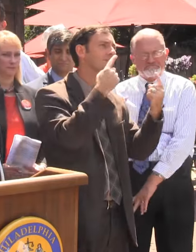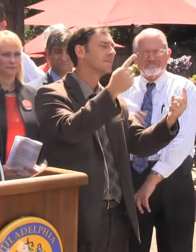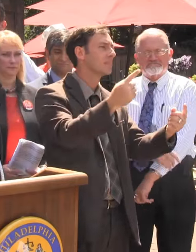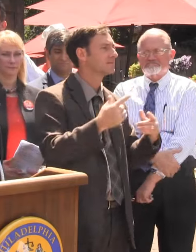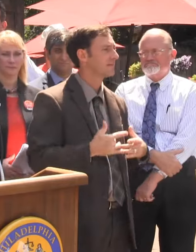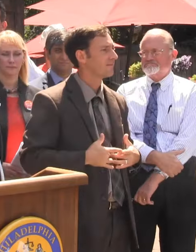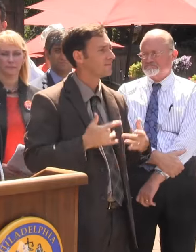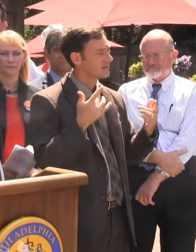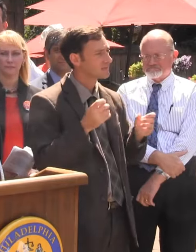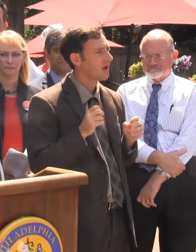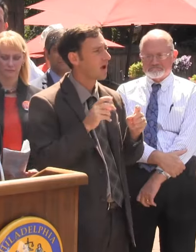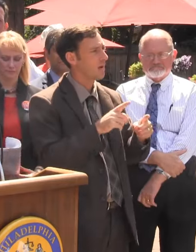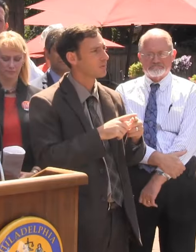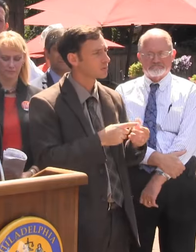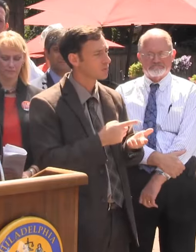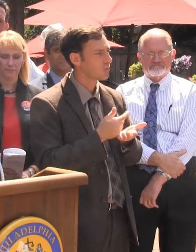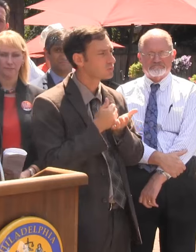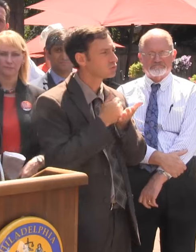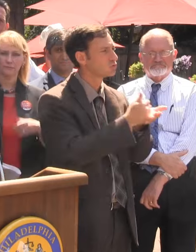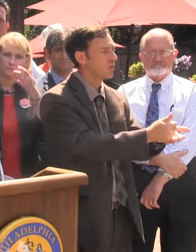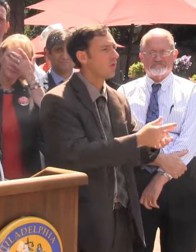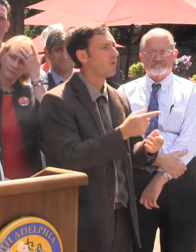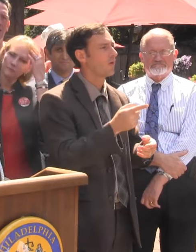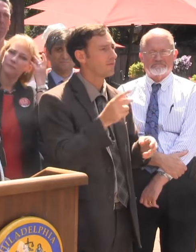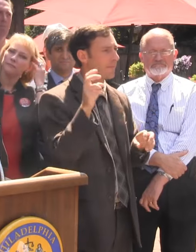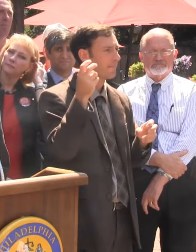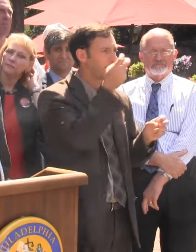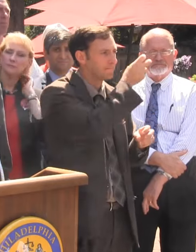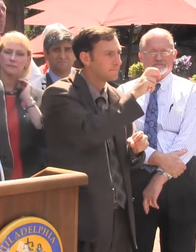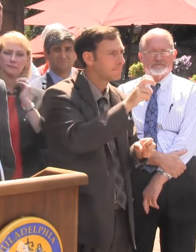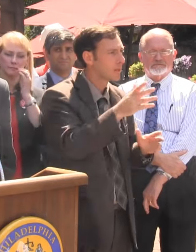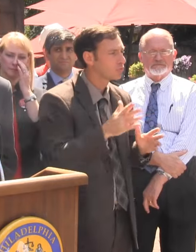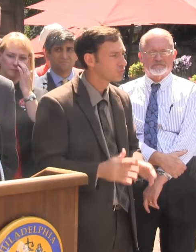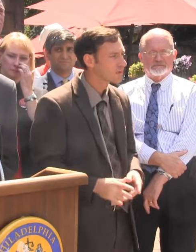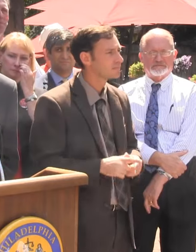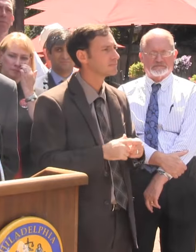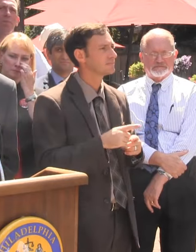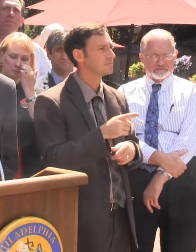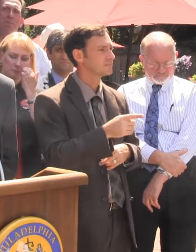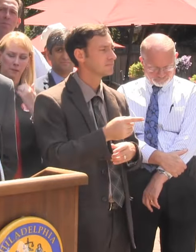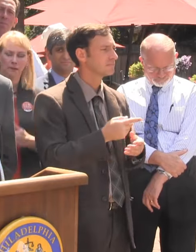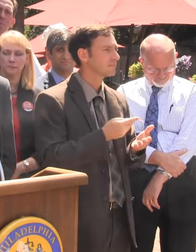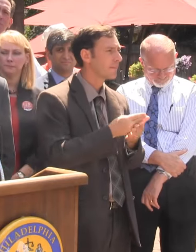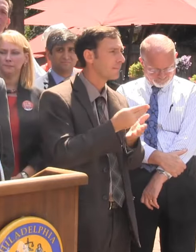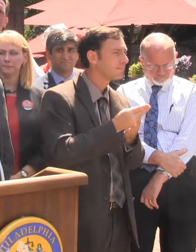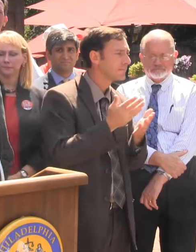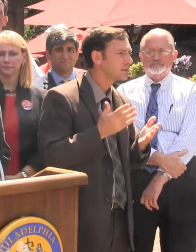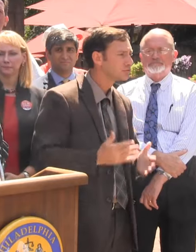is an opportunity to serve pilgrims, an opportunity to serve patrons, it's an opportunity for